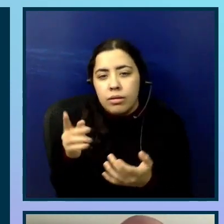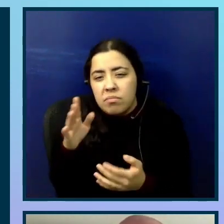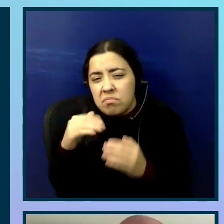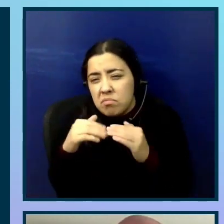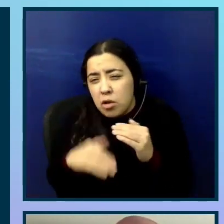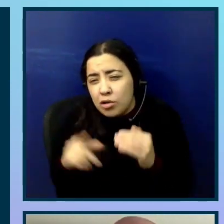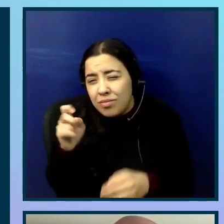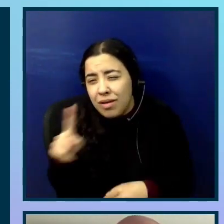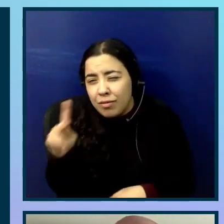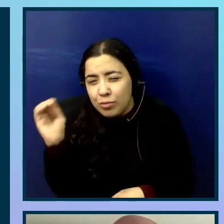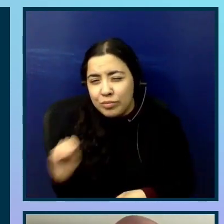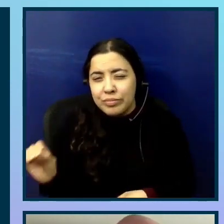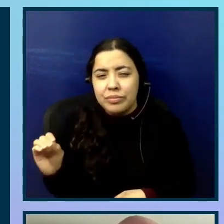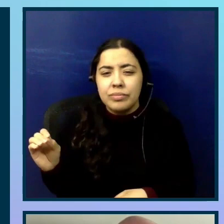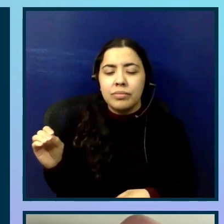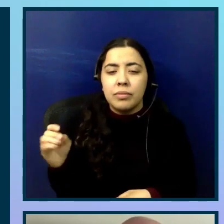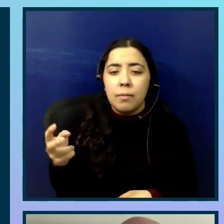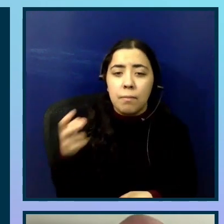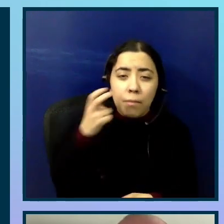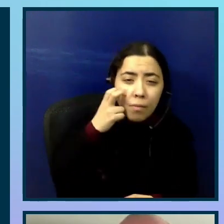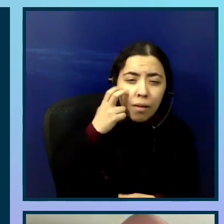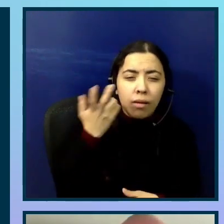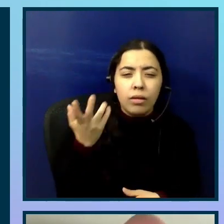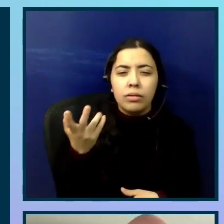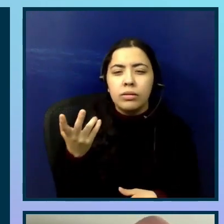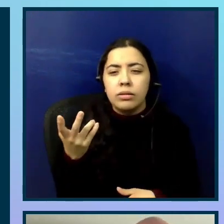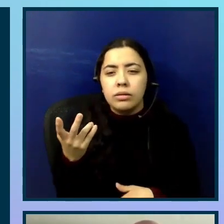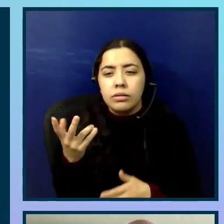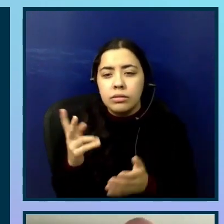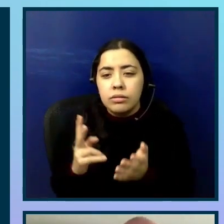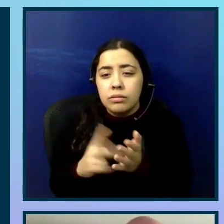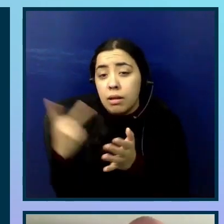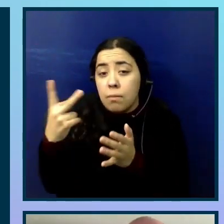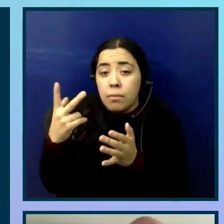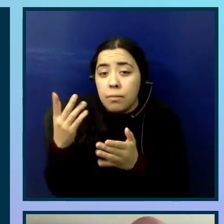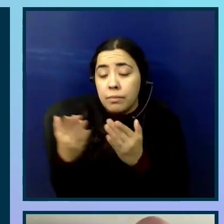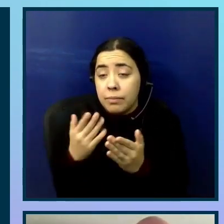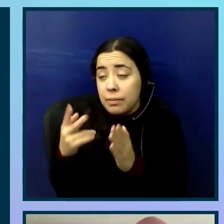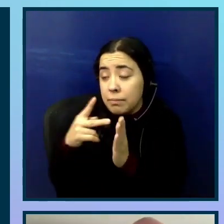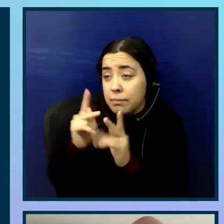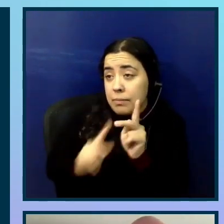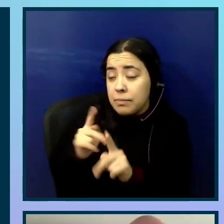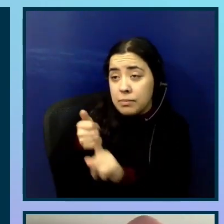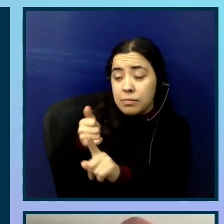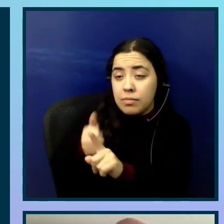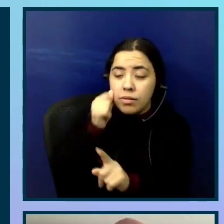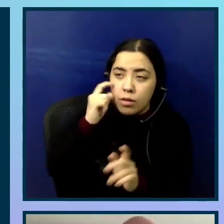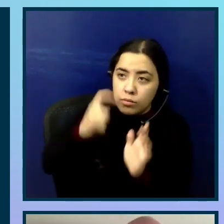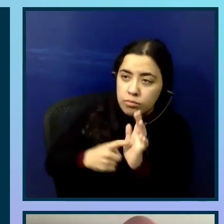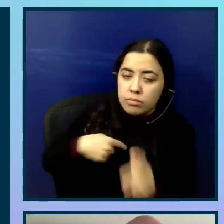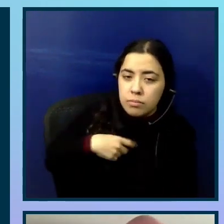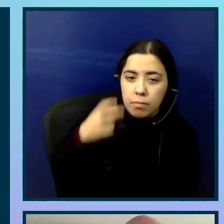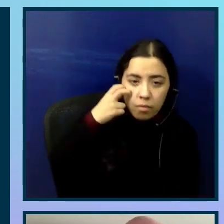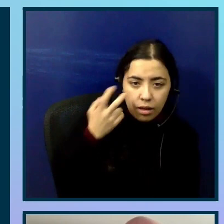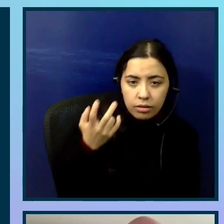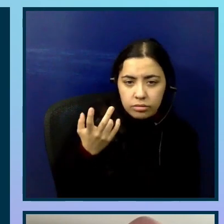even when you take the RNIB's numbers and they say, "Well, double them because lots of people do not register under that." You're probably looking at just under two,